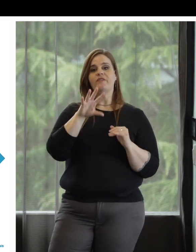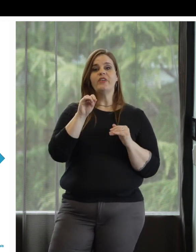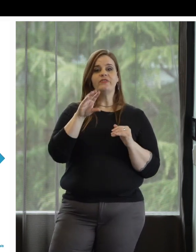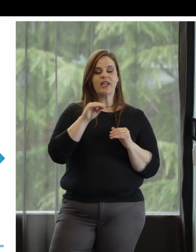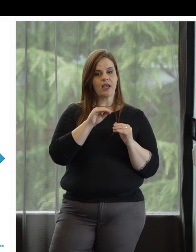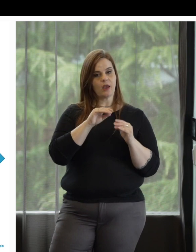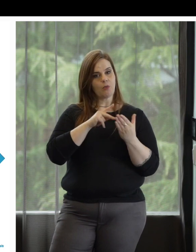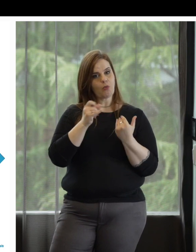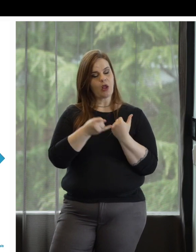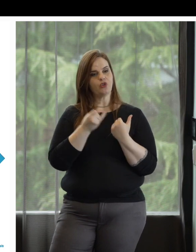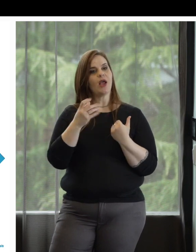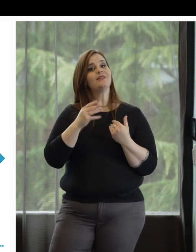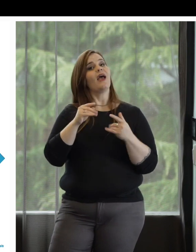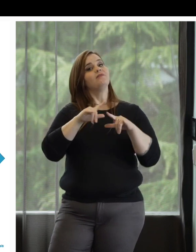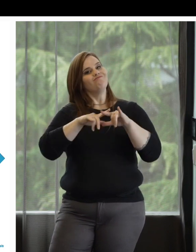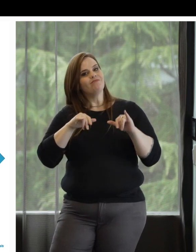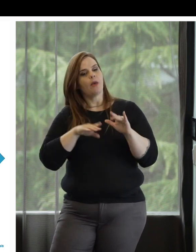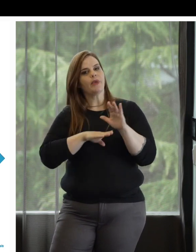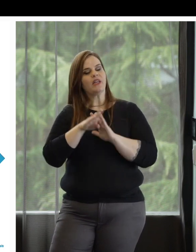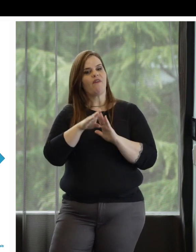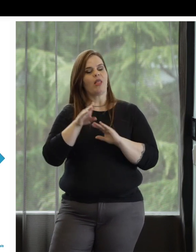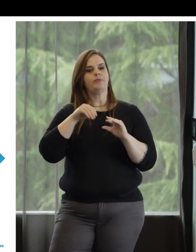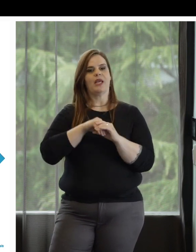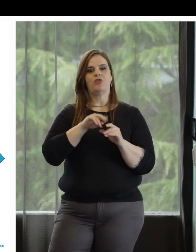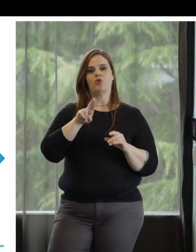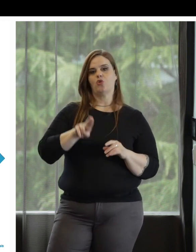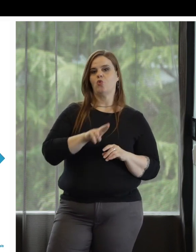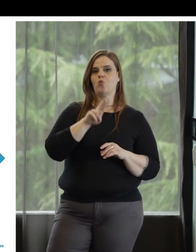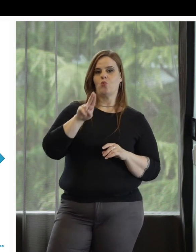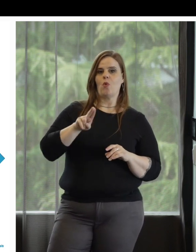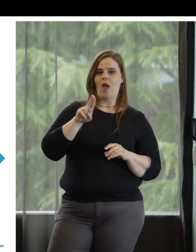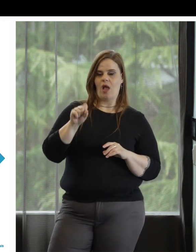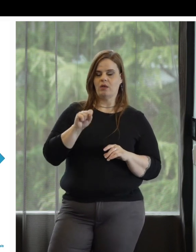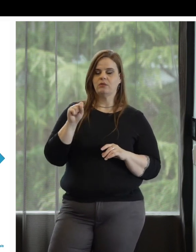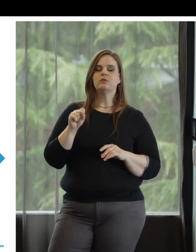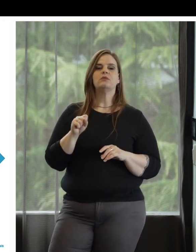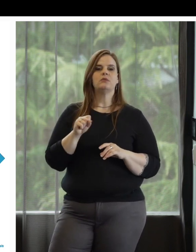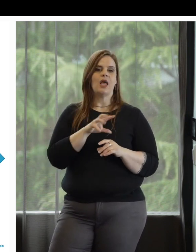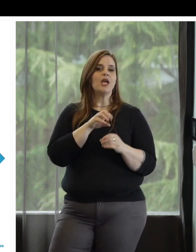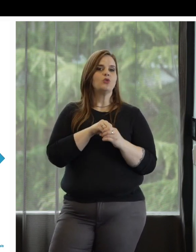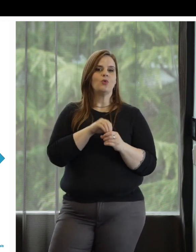developed in the US through US DOT including F T A as well